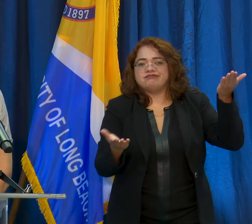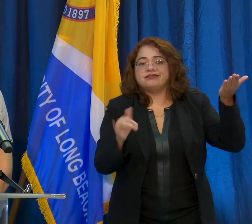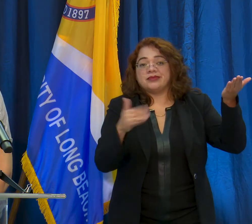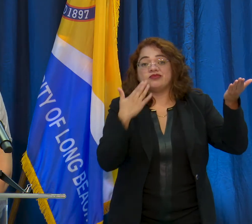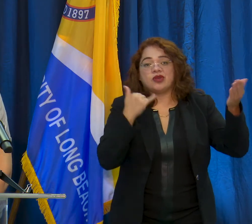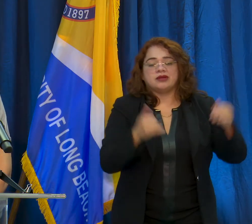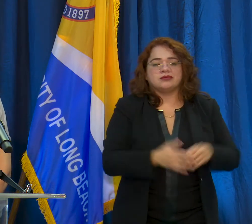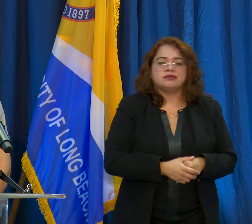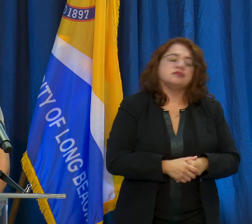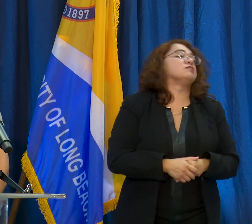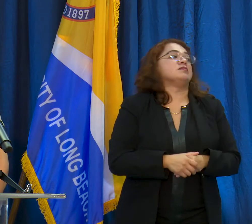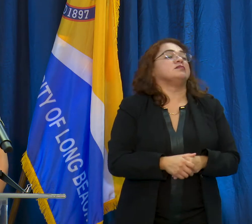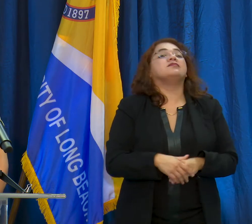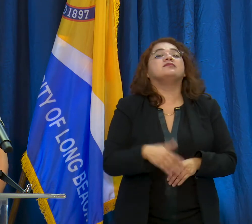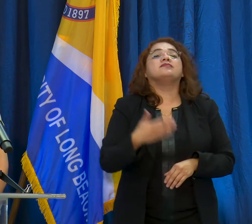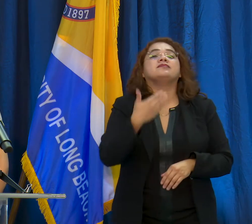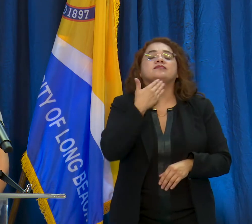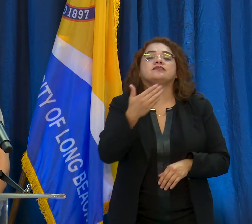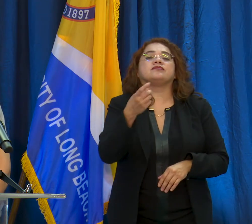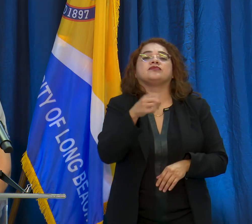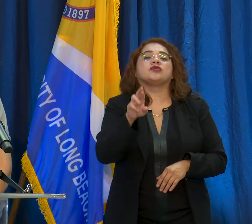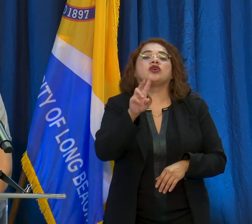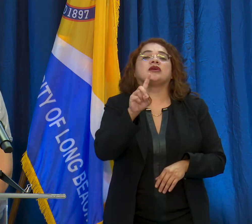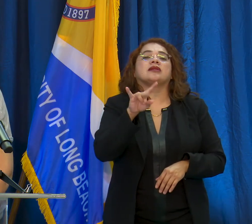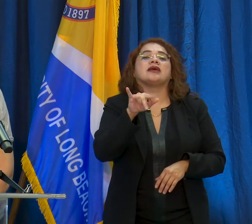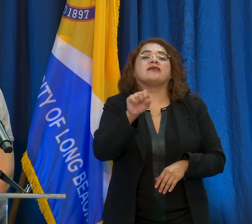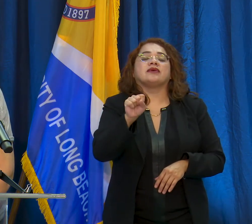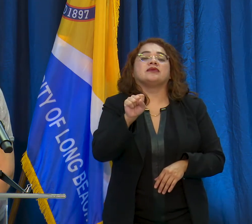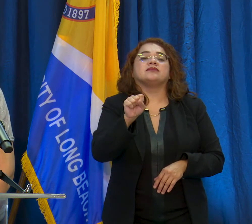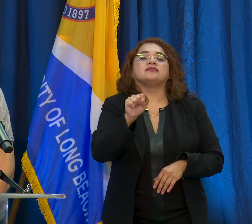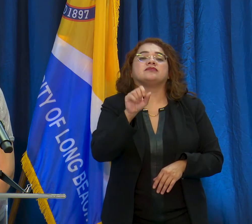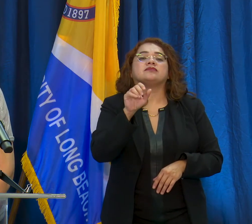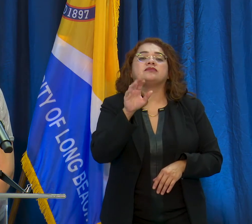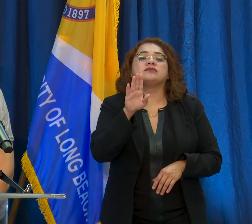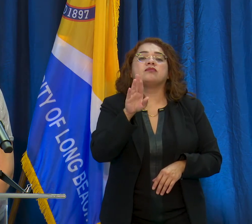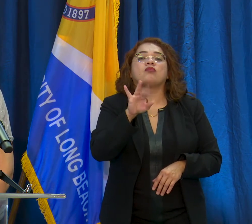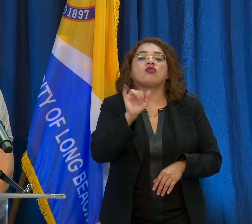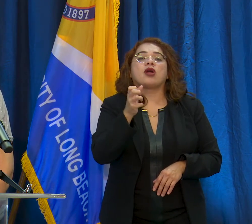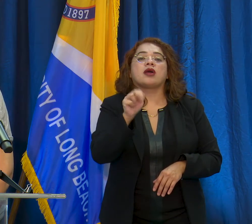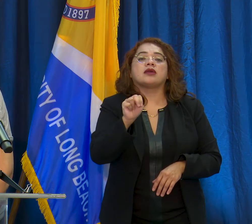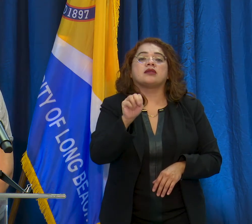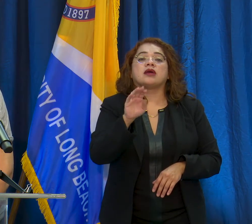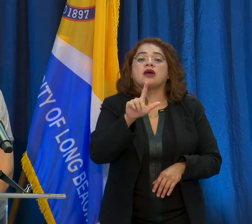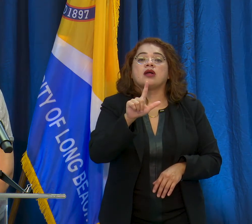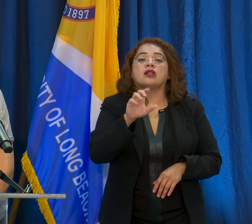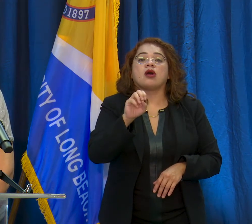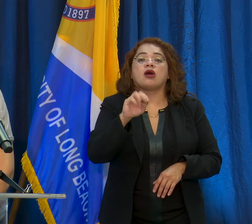Thank you, Dr. Davis, next question comes from Brian at the Long Beach Post. Go ahead, Brian.